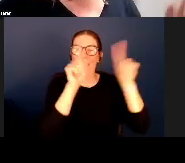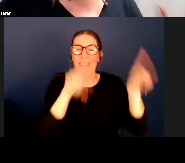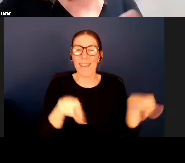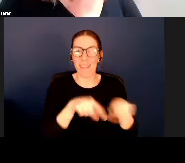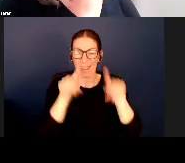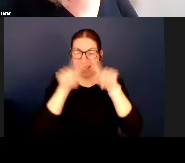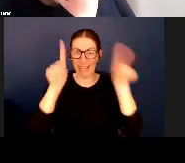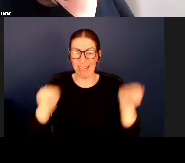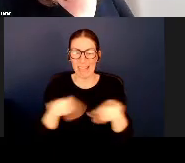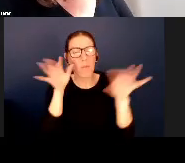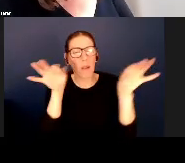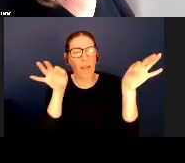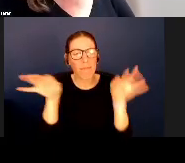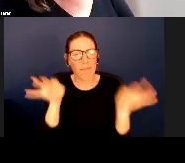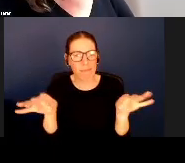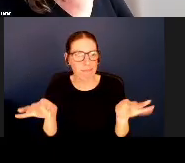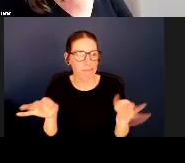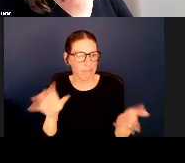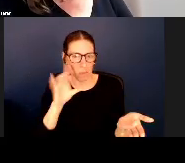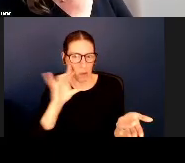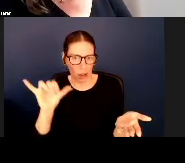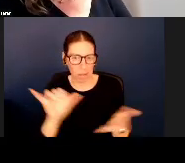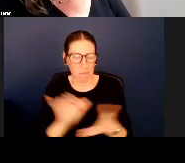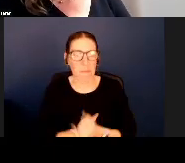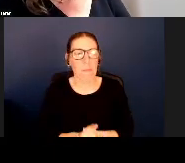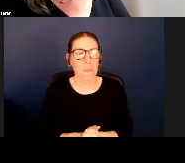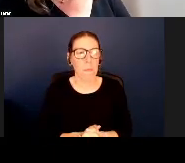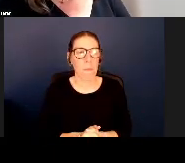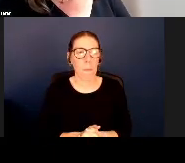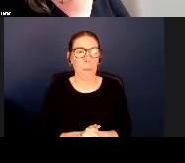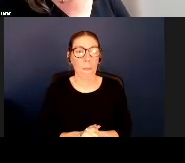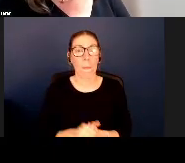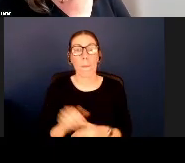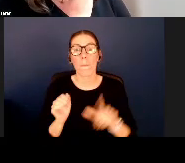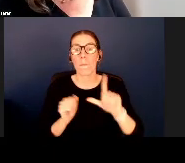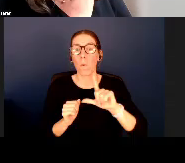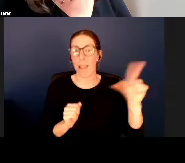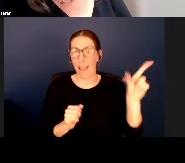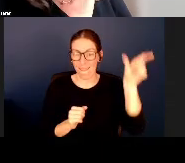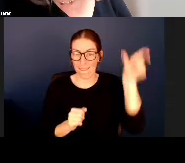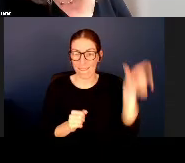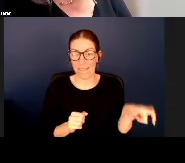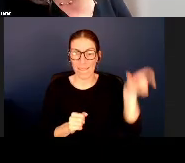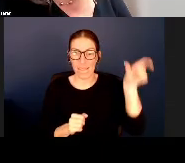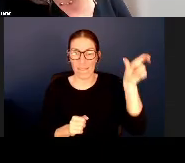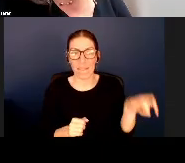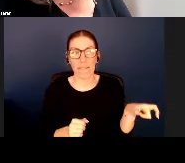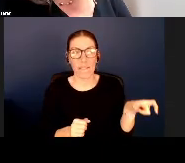to describe what we're seeing here. So in the left hand column are the different programs provided